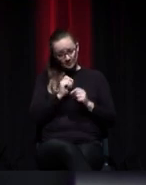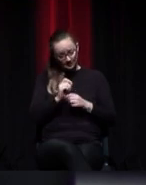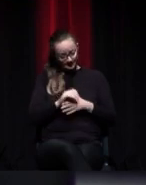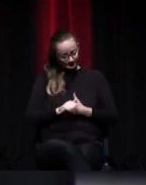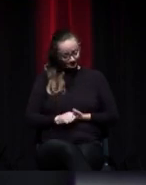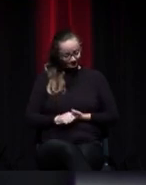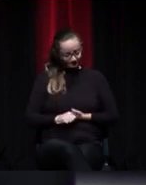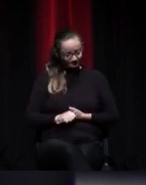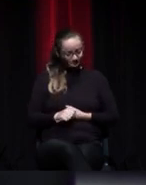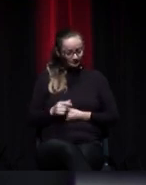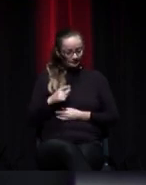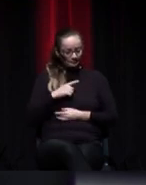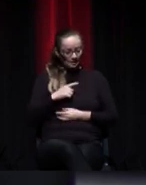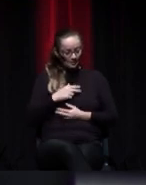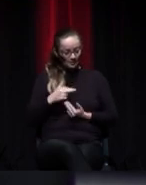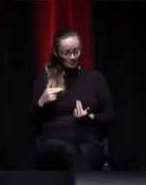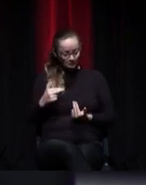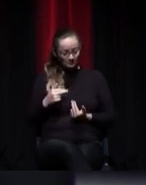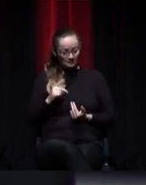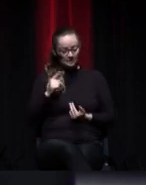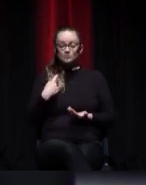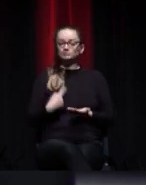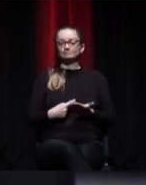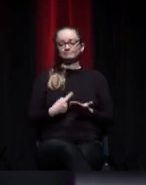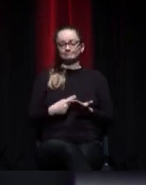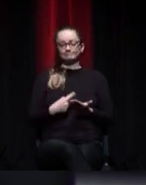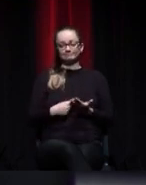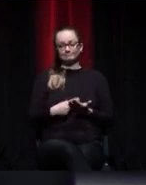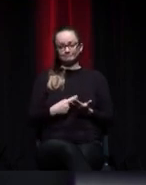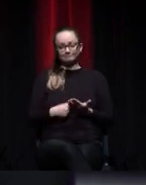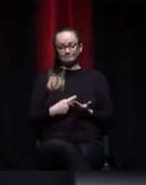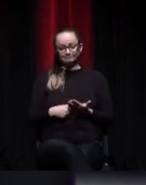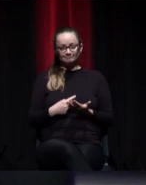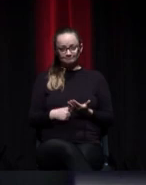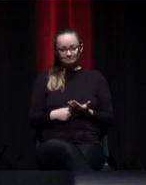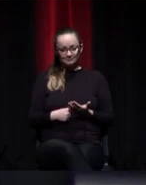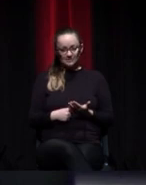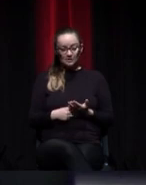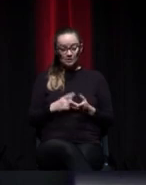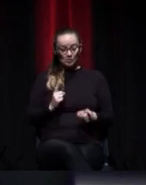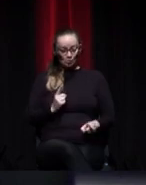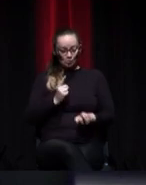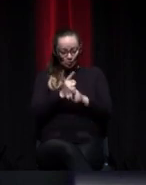there's something that is the compromise of finding the fundament of facts.